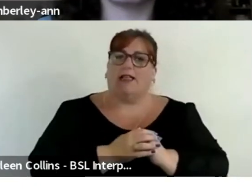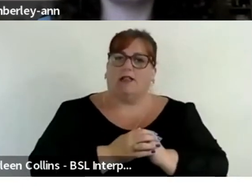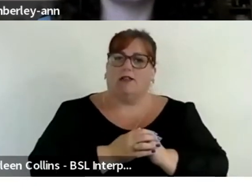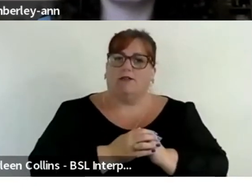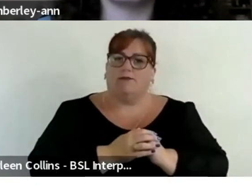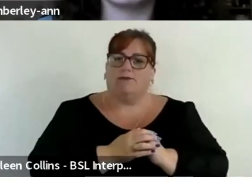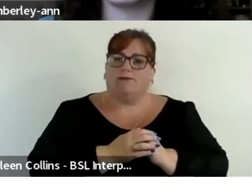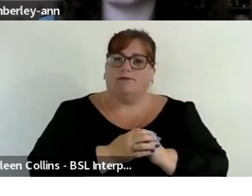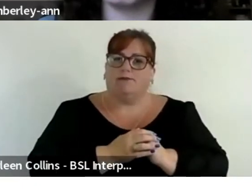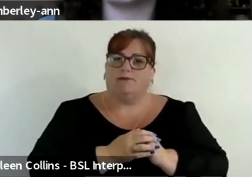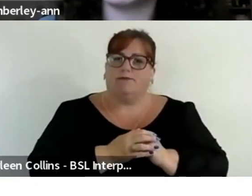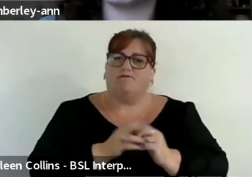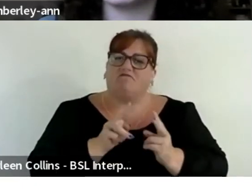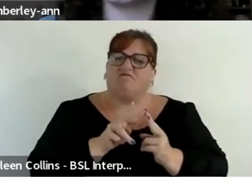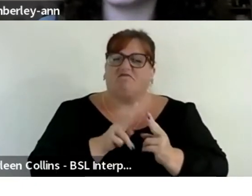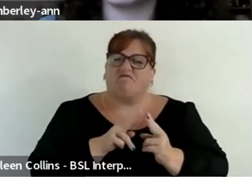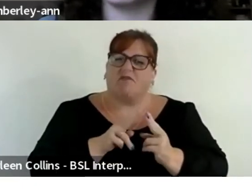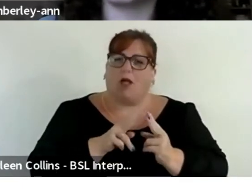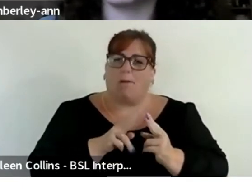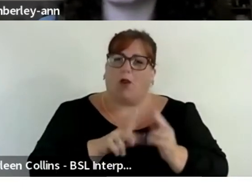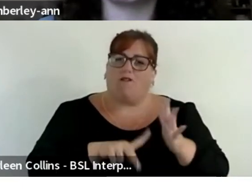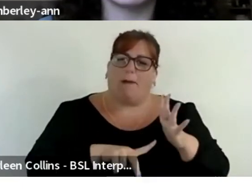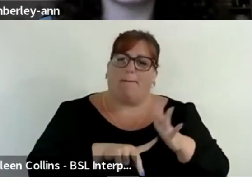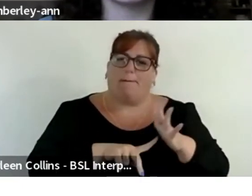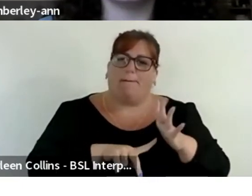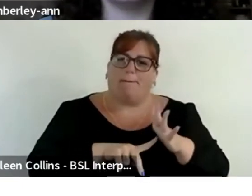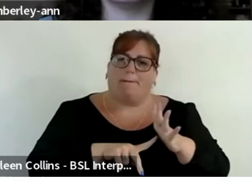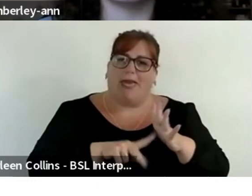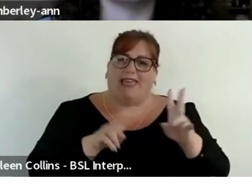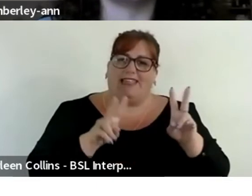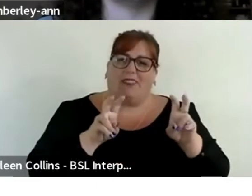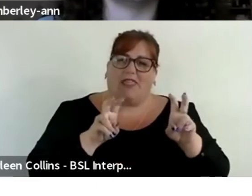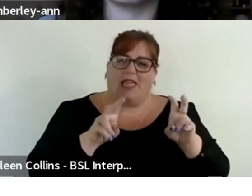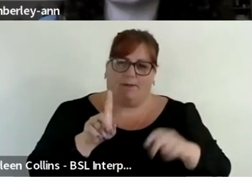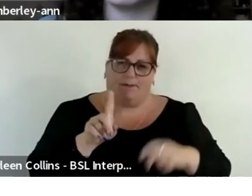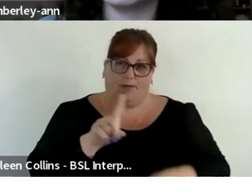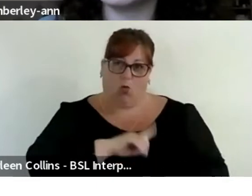A couple of main themes come up around this for us, which are reactions and relevance.